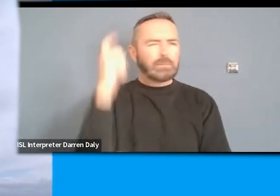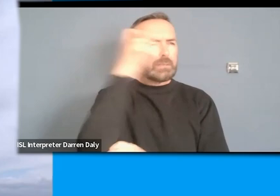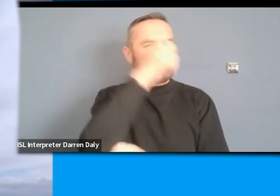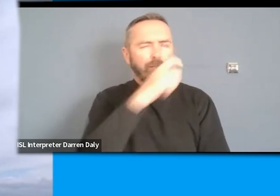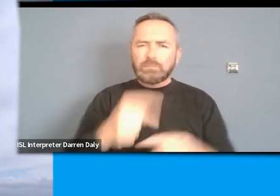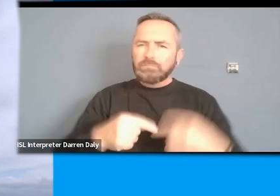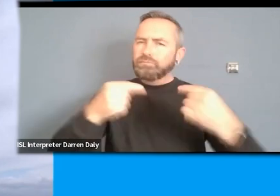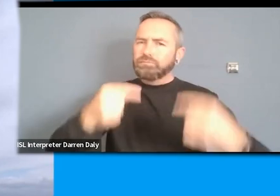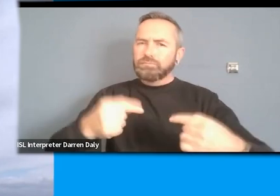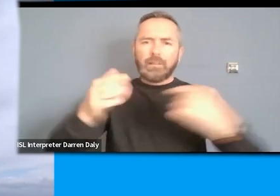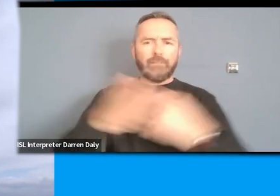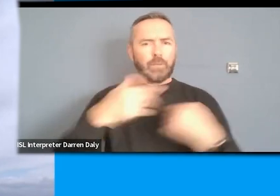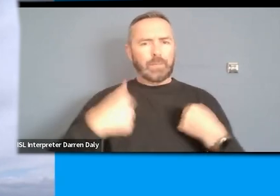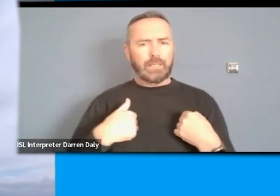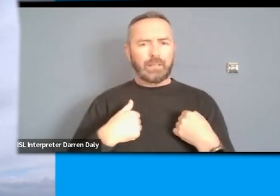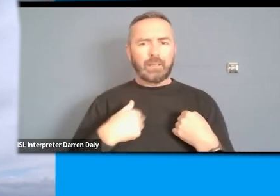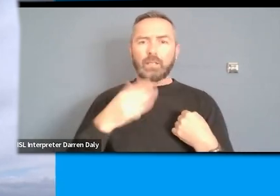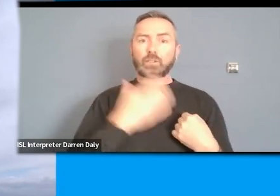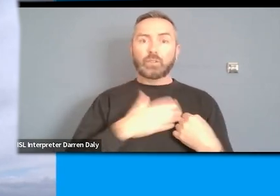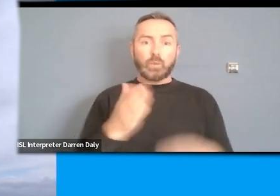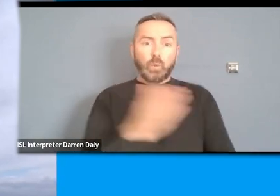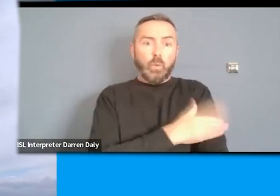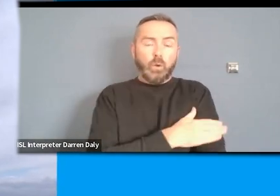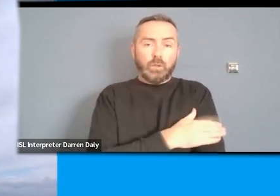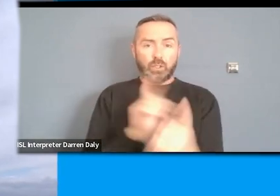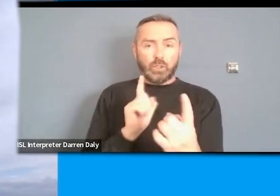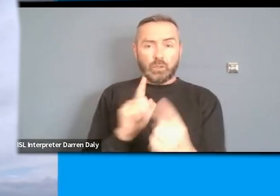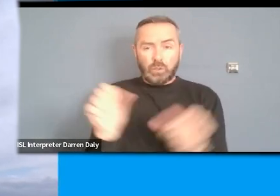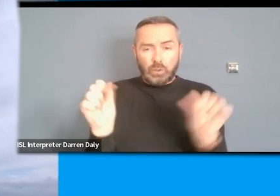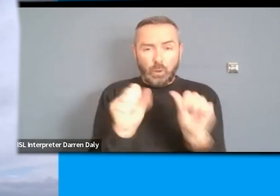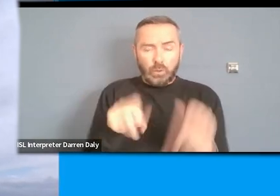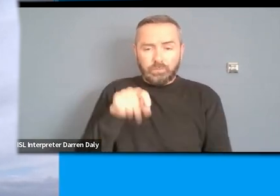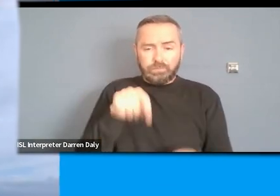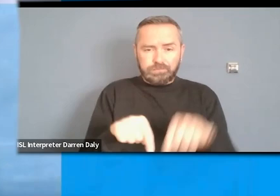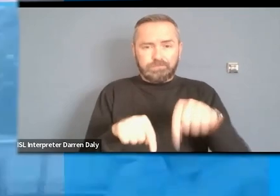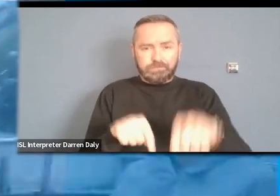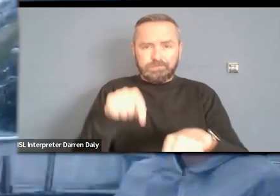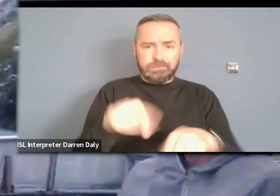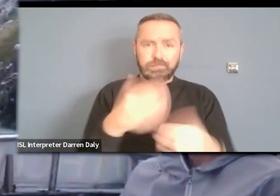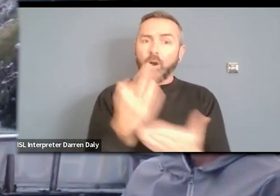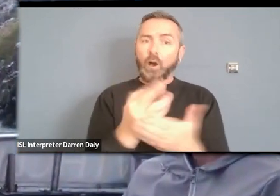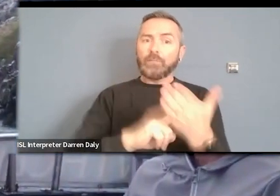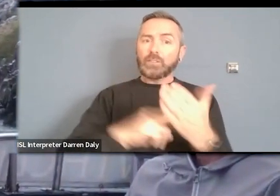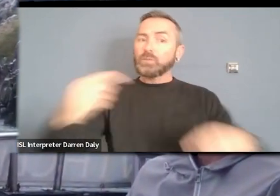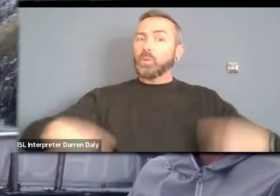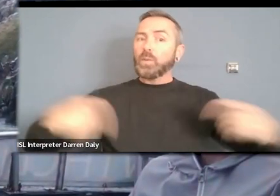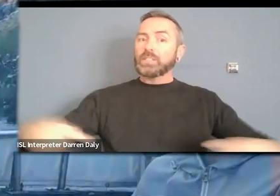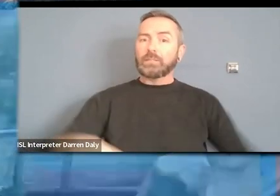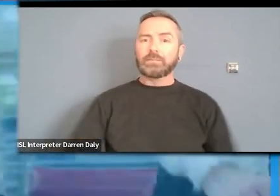I could only walk short distances and often had to use a wheelchair going out. Not all places are accessible.